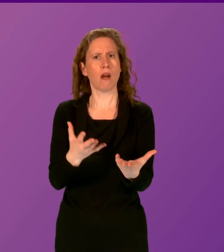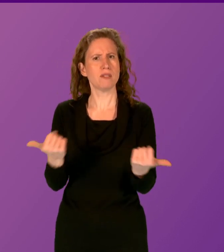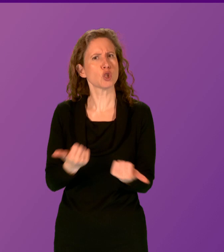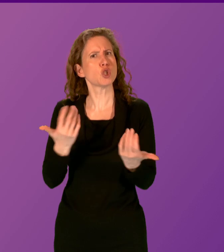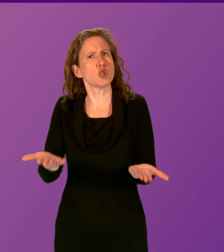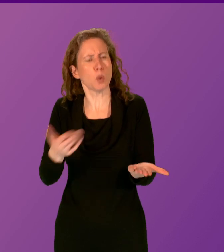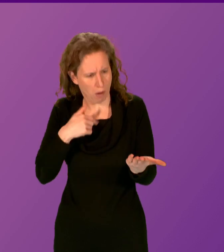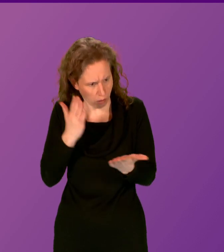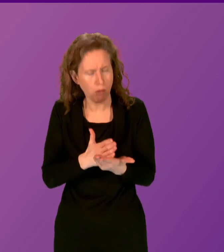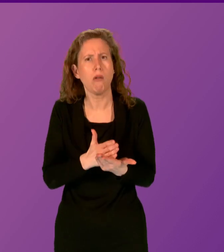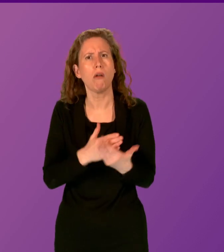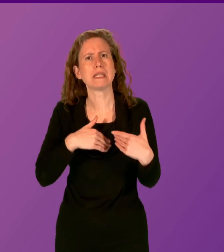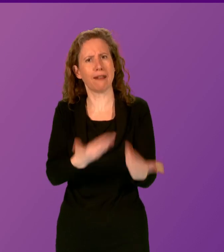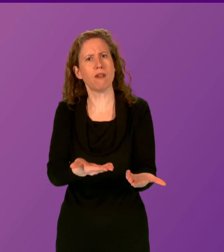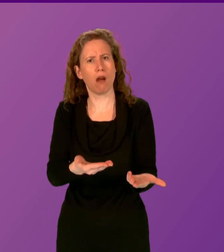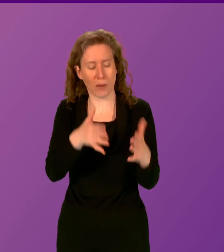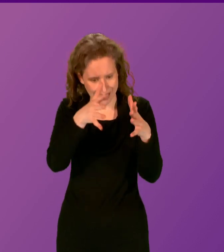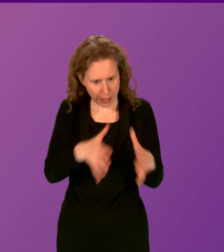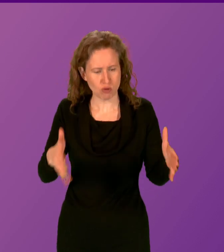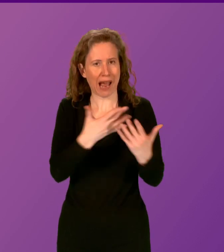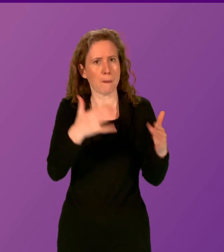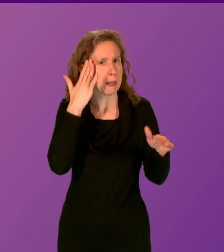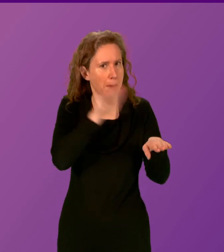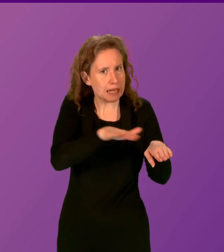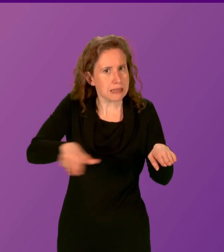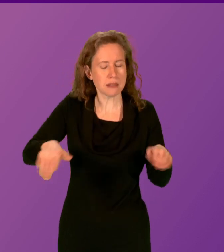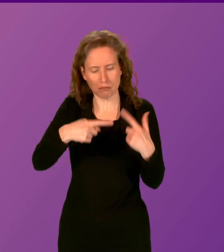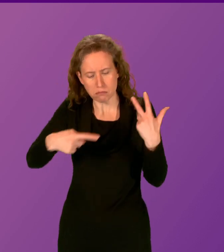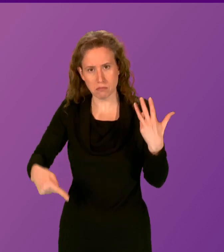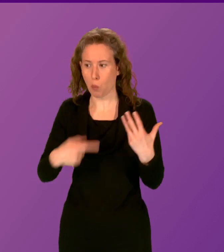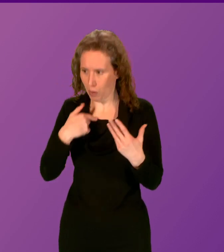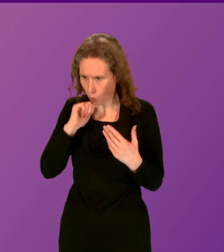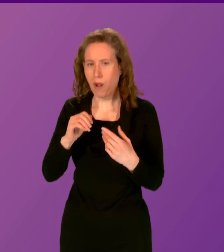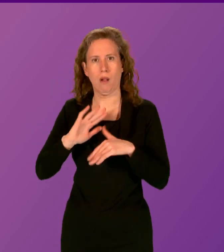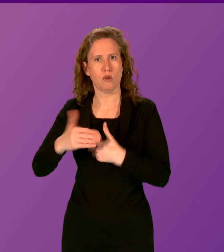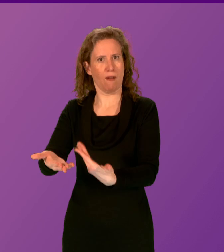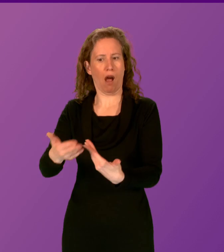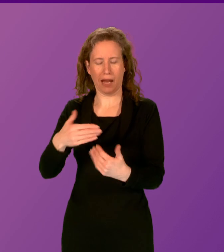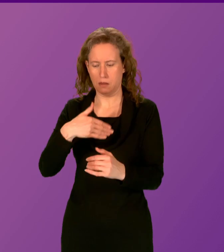residential rehab beds has increased, and we are on track to meet our commitment towards the end of the current session of Parliament.